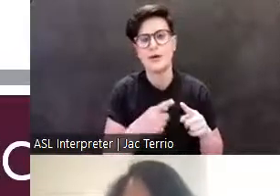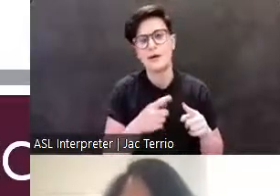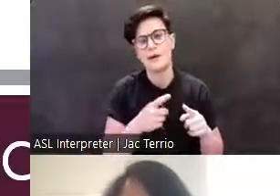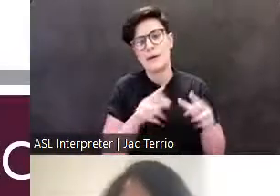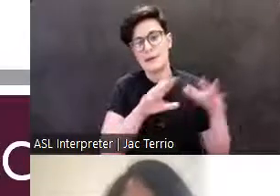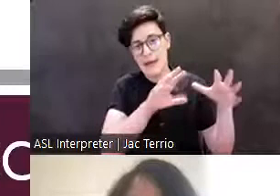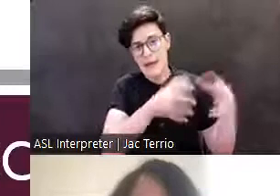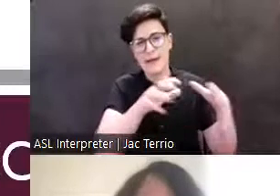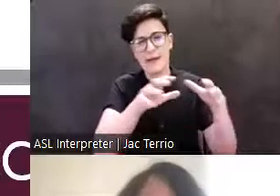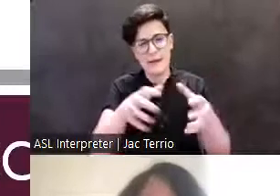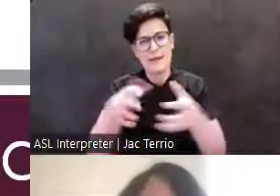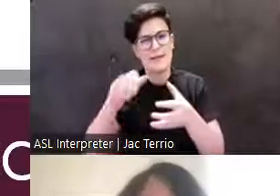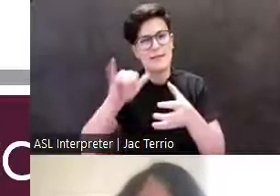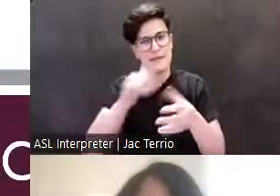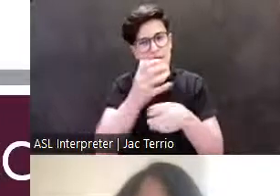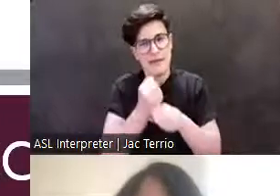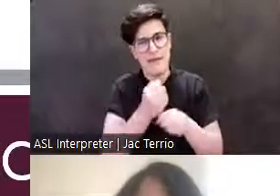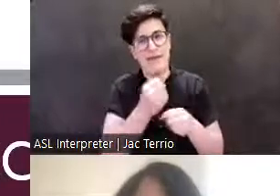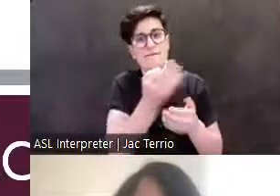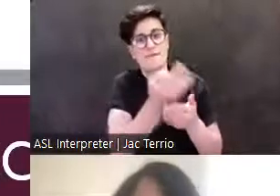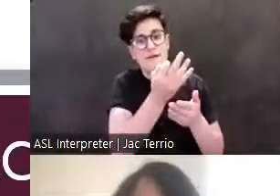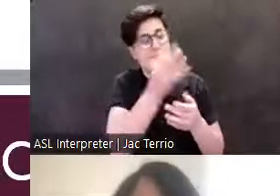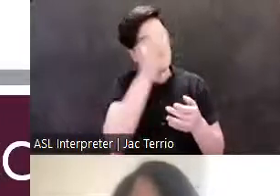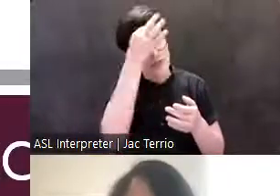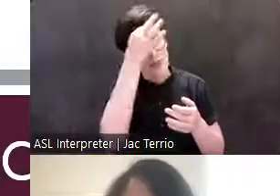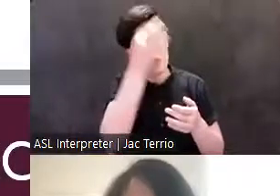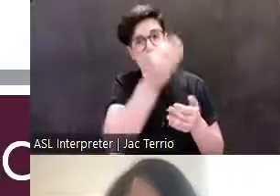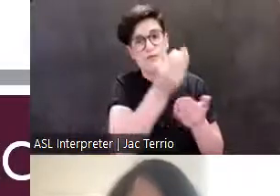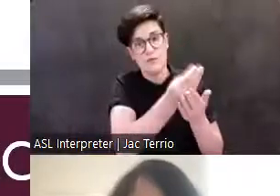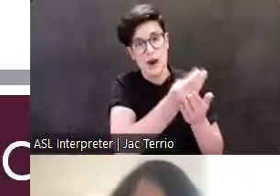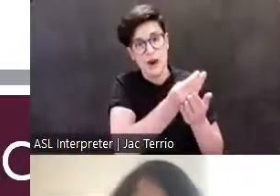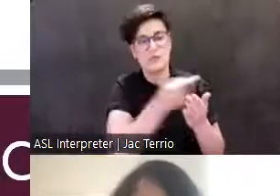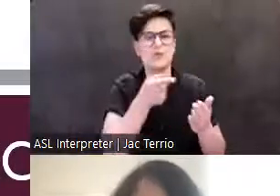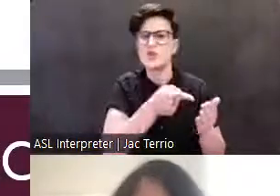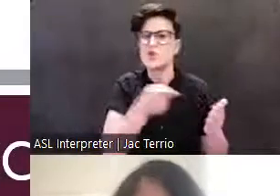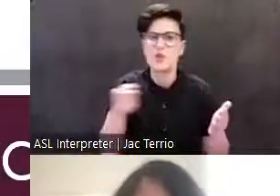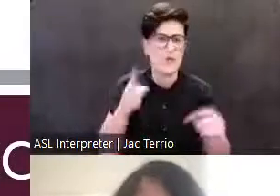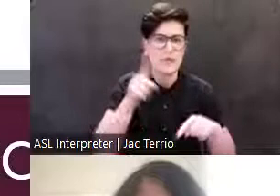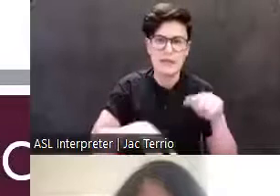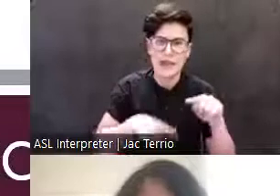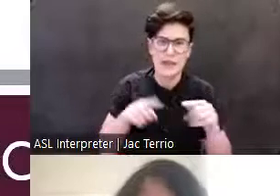federal funds and prohibits discrimination on the basis of disability for those individuals.